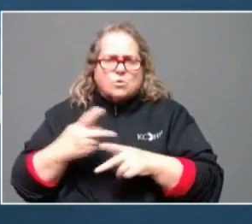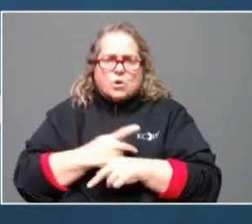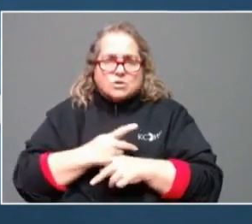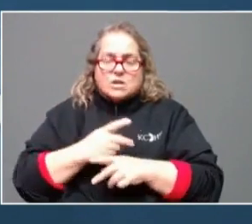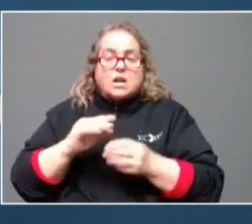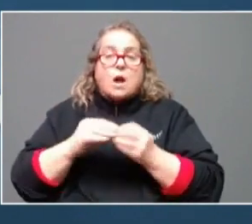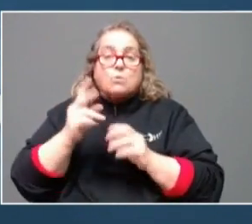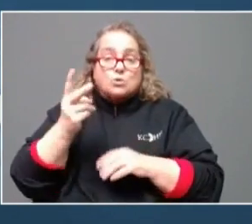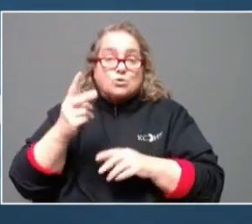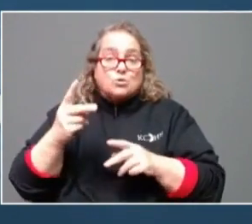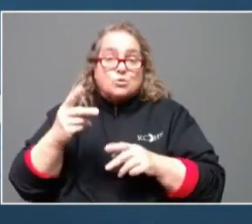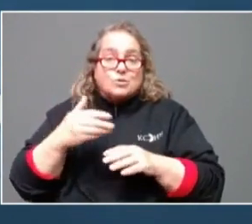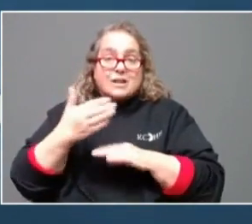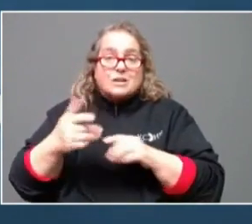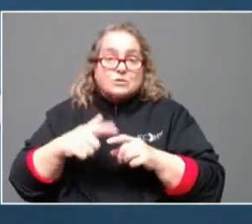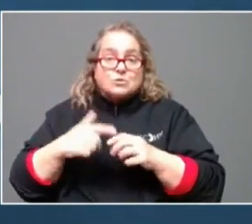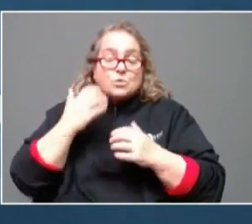All right. Melissa patrick, Kentucky, health news.